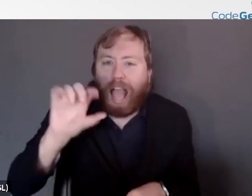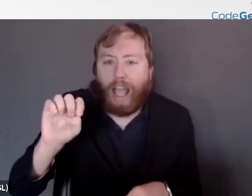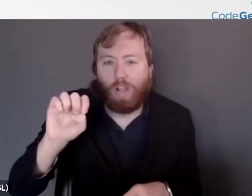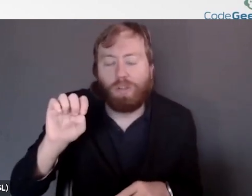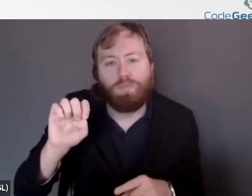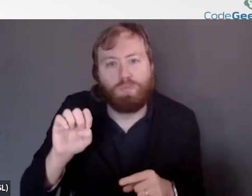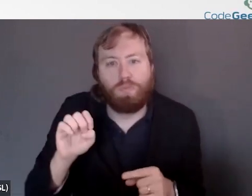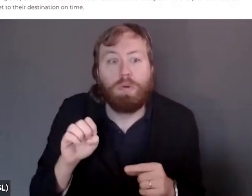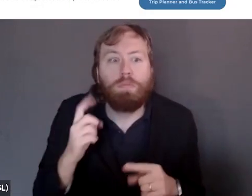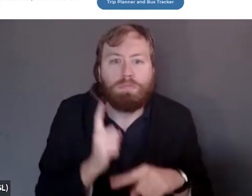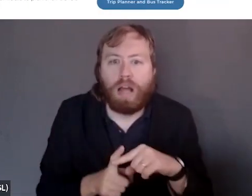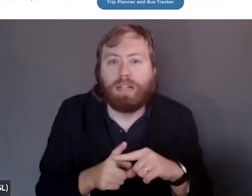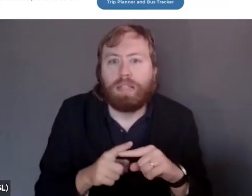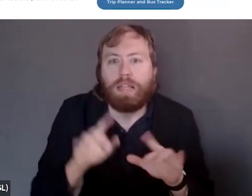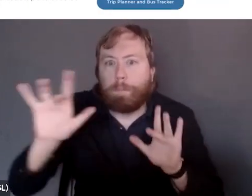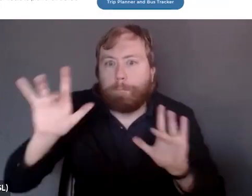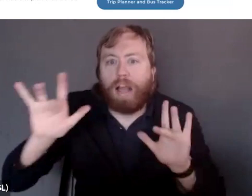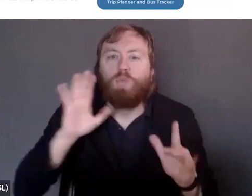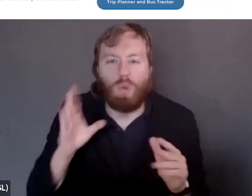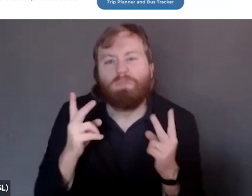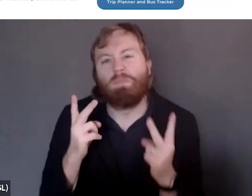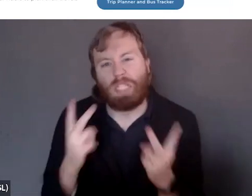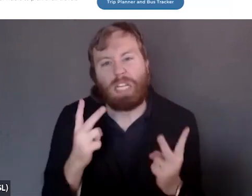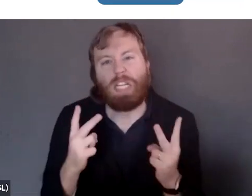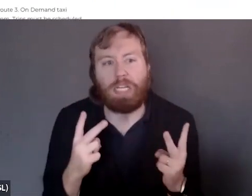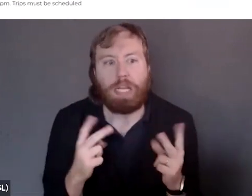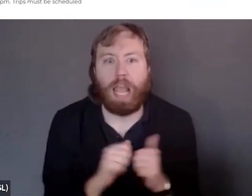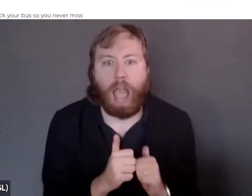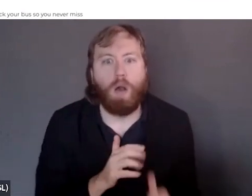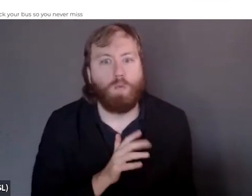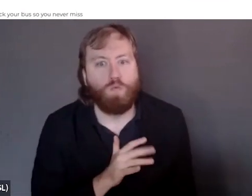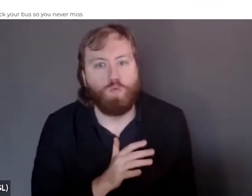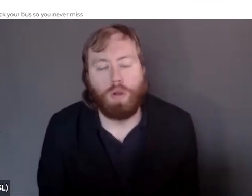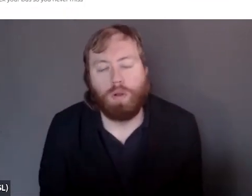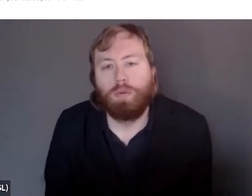as we take a look at this page. Let's talk about links and buttons,